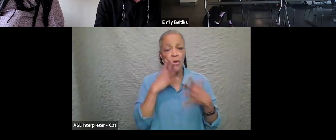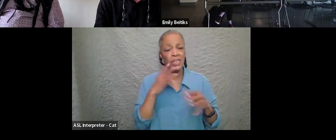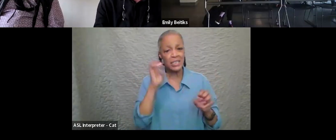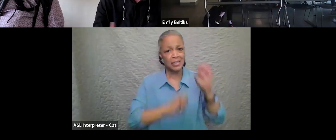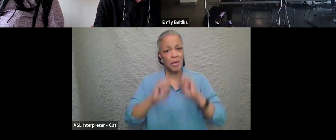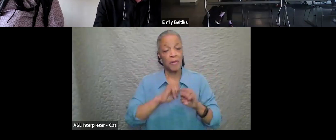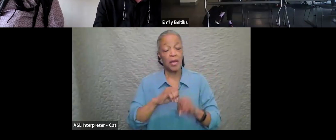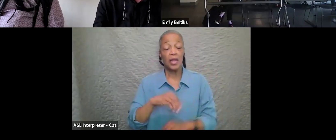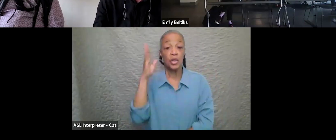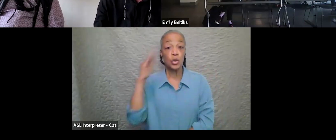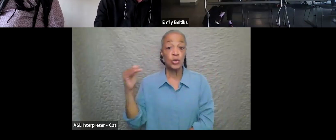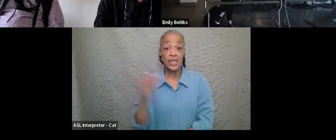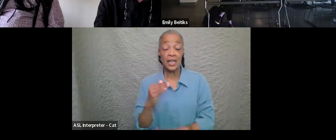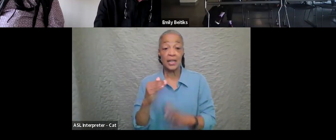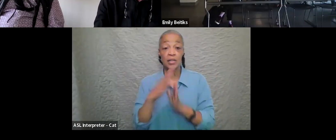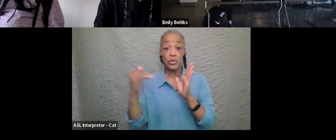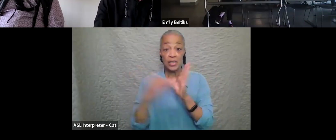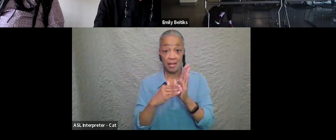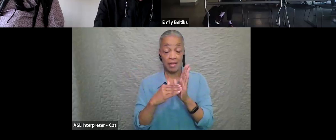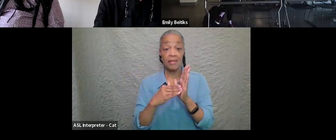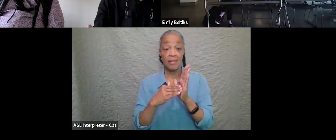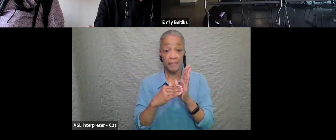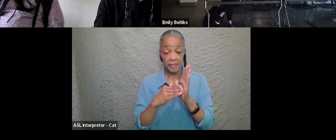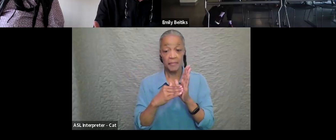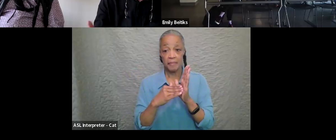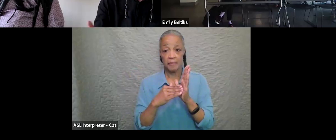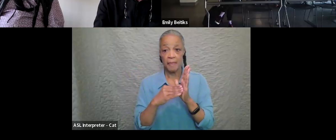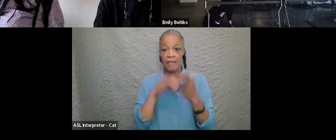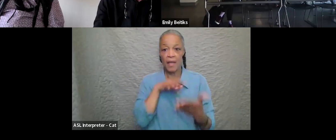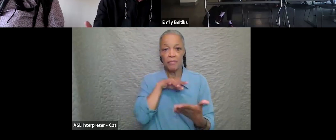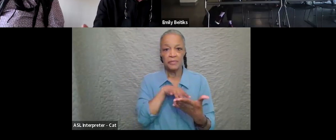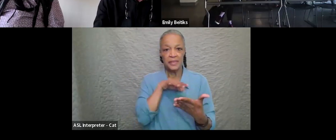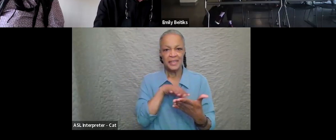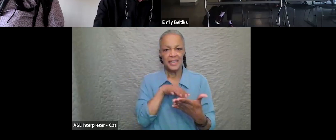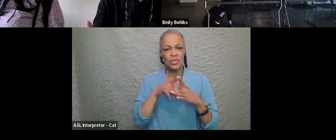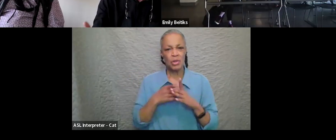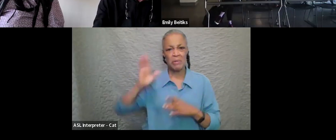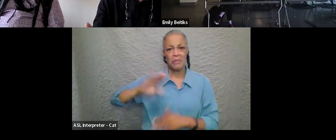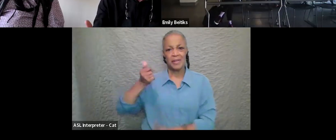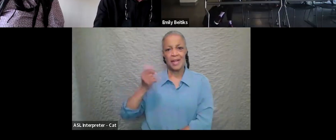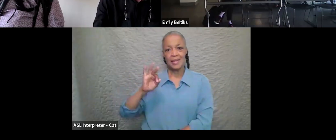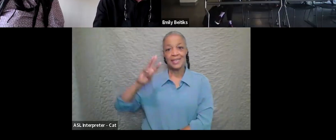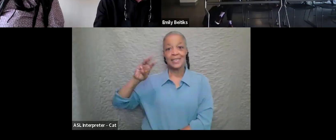Which was a study started in the 1960s in which women with a precursor